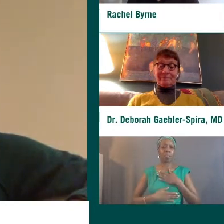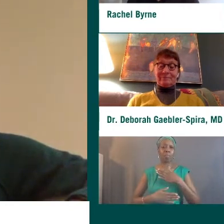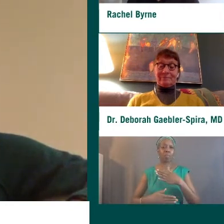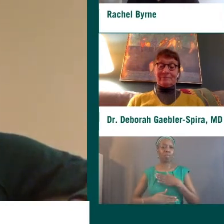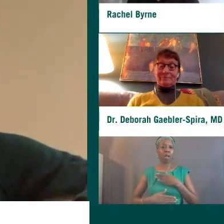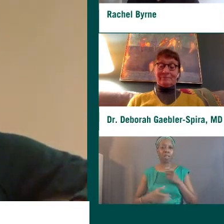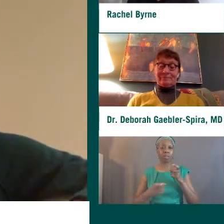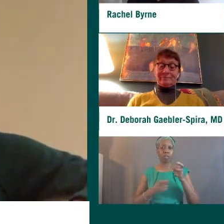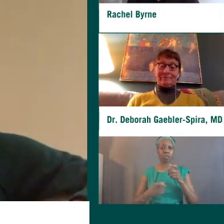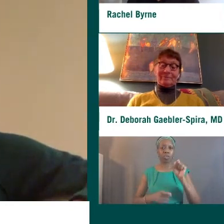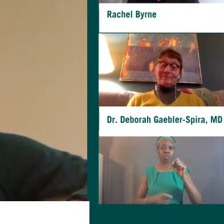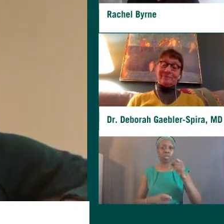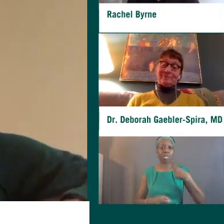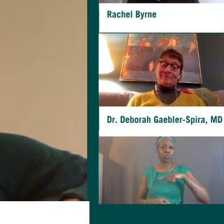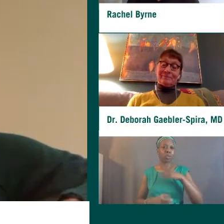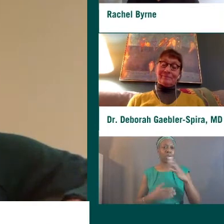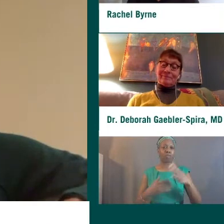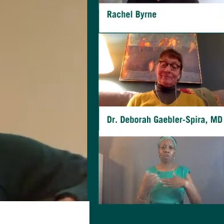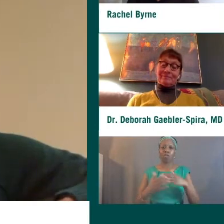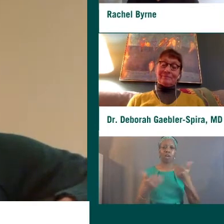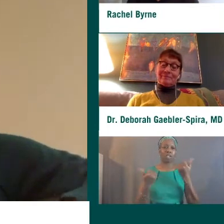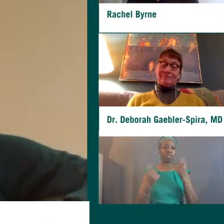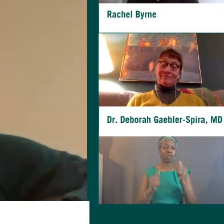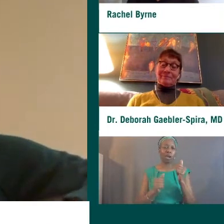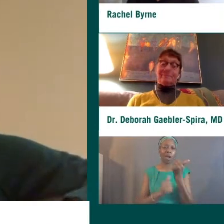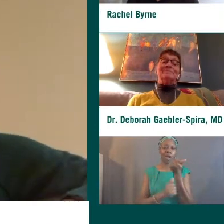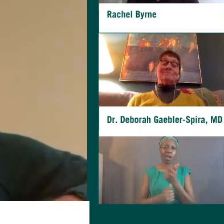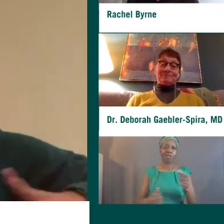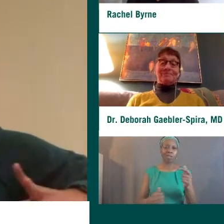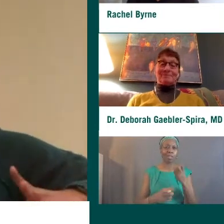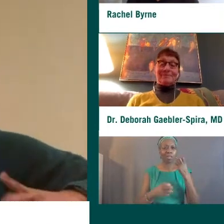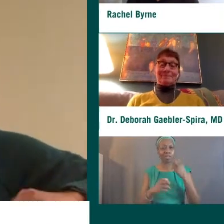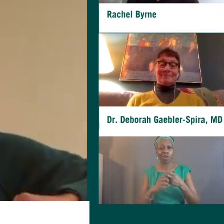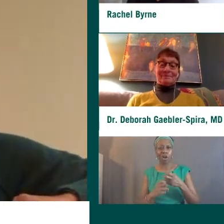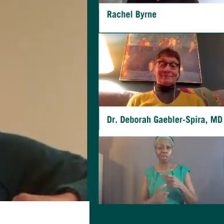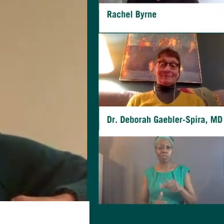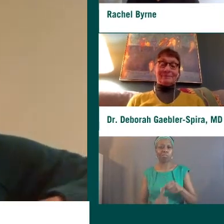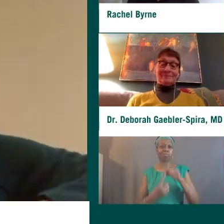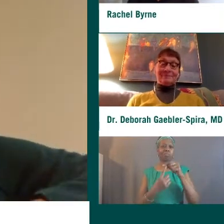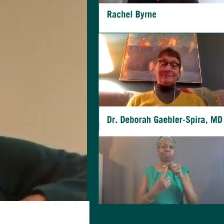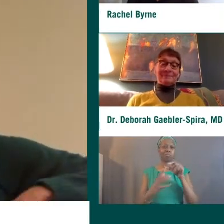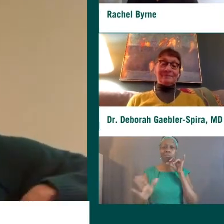It's hard to know exactly what one specific thing was the thing.